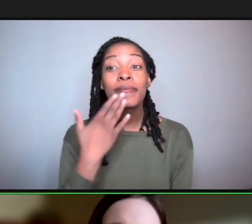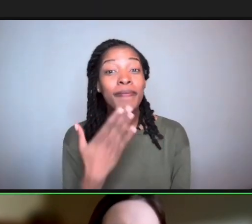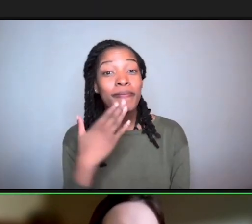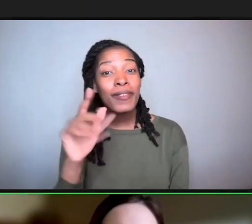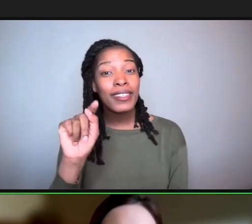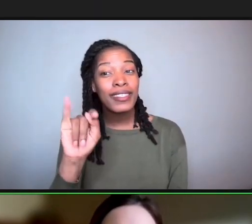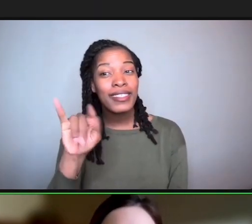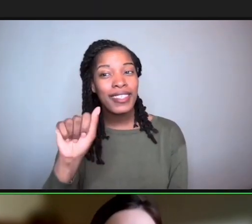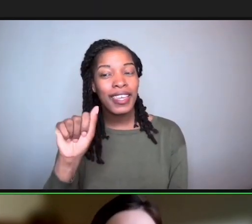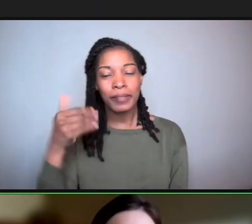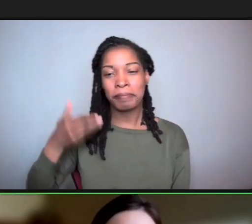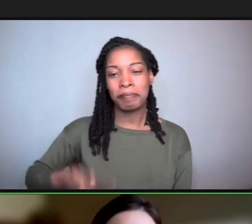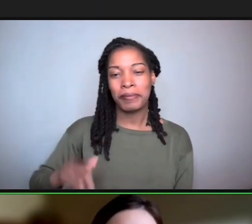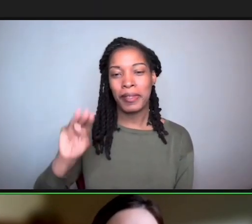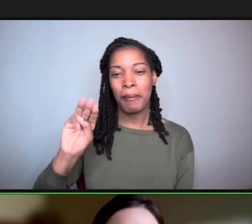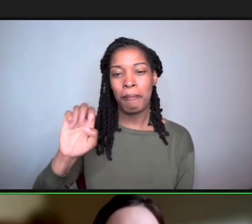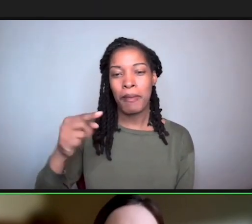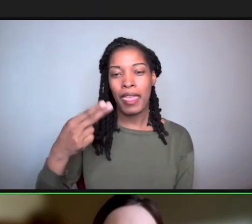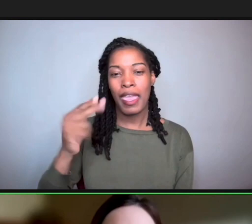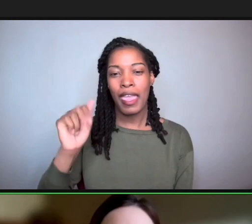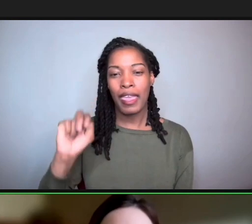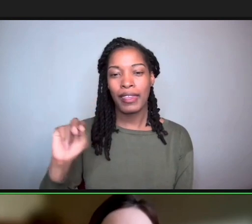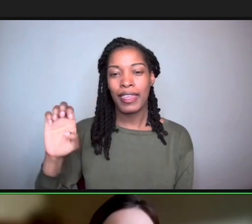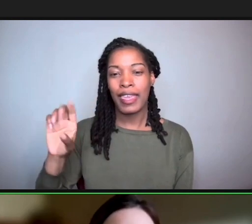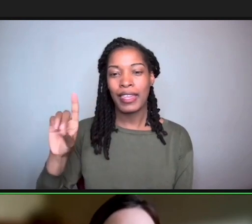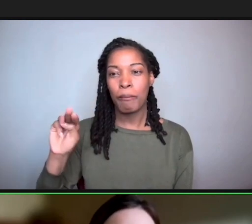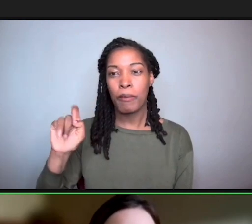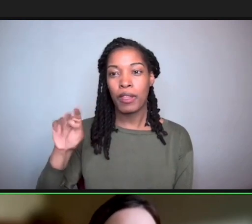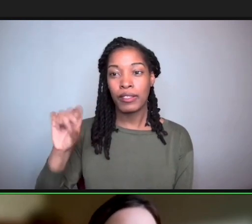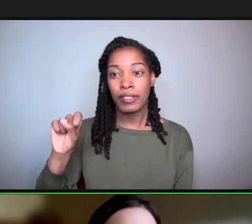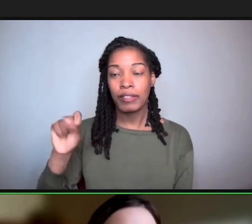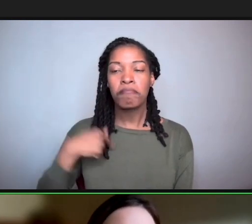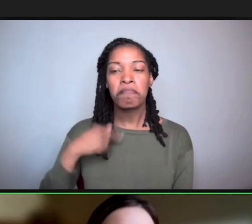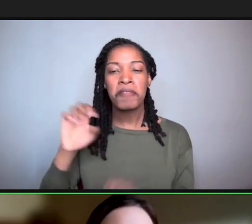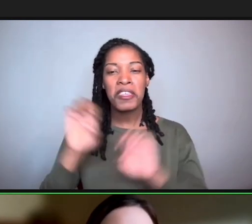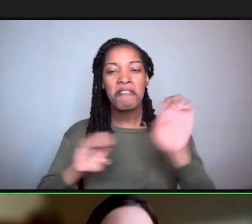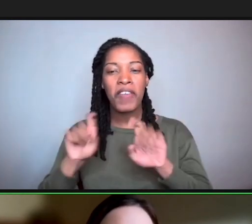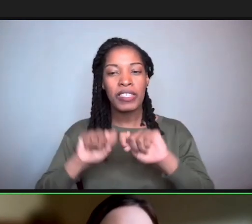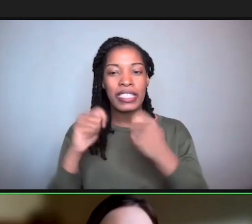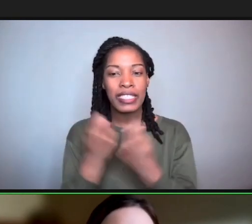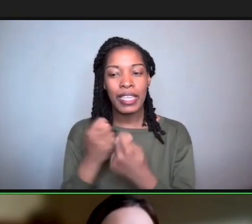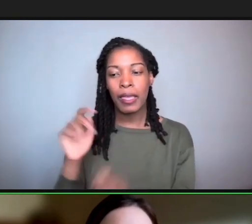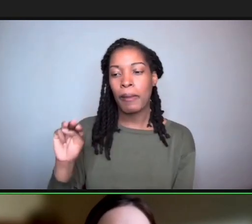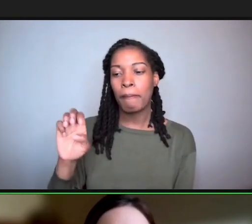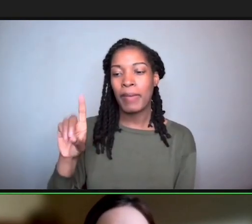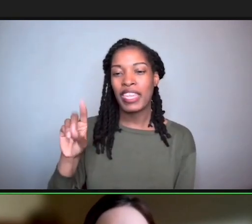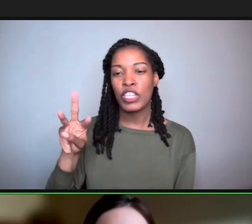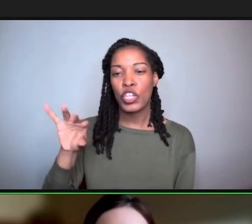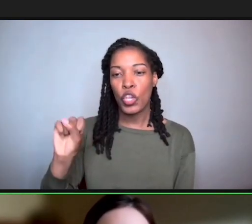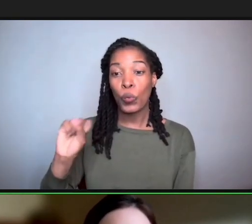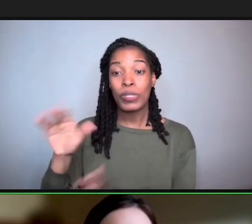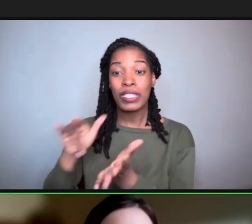My name is Megan Edmonds. And I work on the evaluation team at The Meadows Center for Preventing Educational Risk.